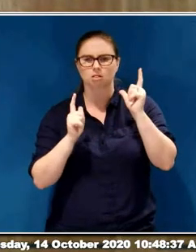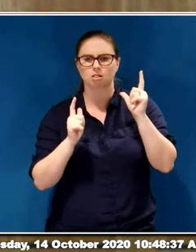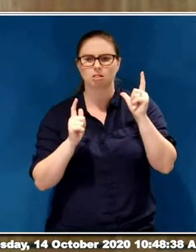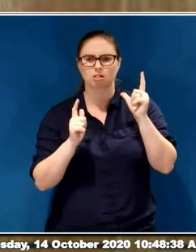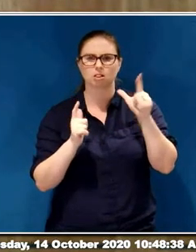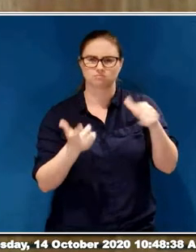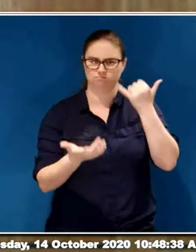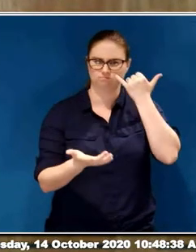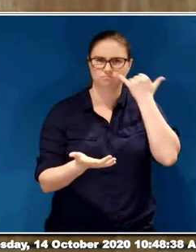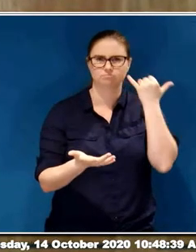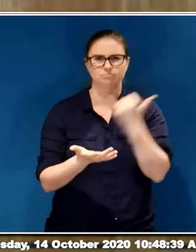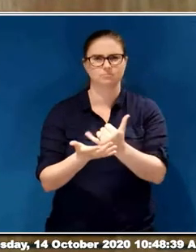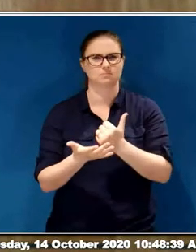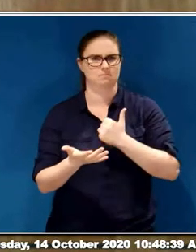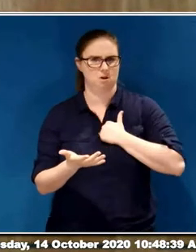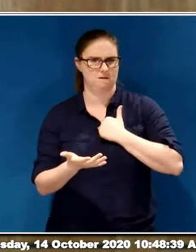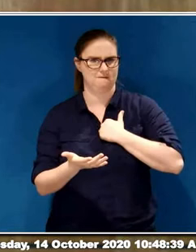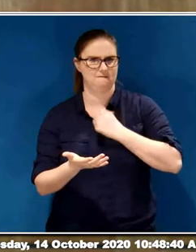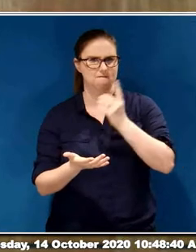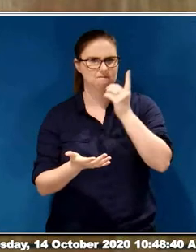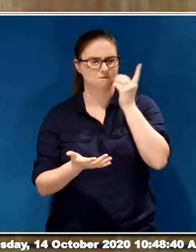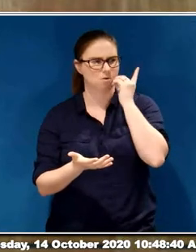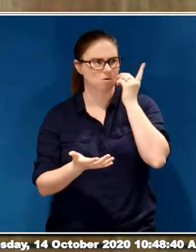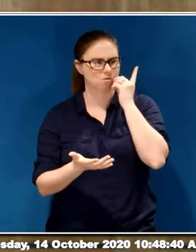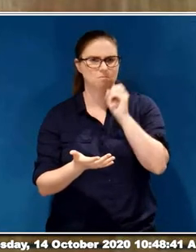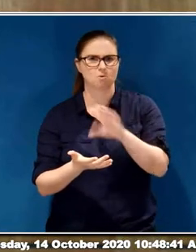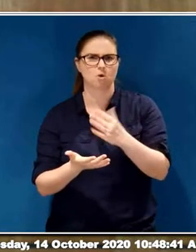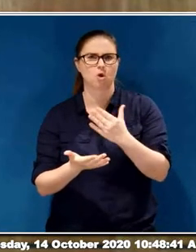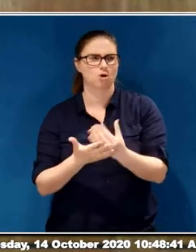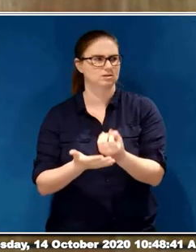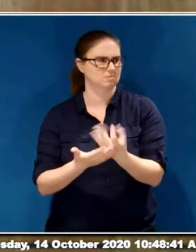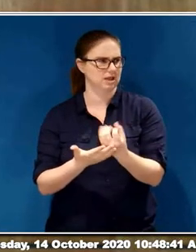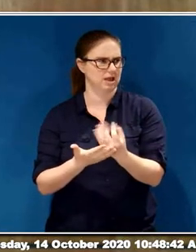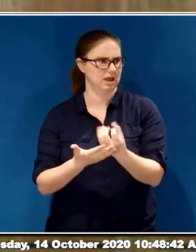The Principal indicated to the psychiatrist that he had previously